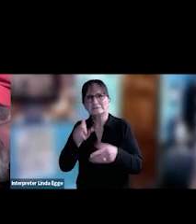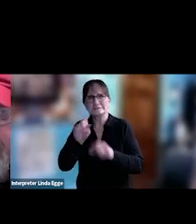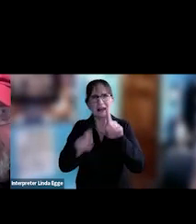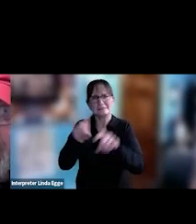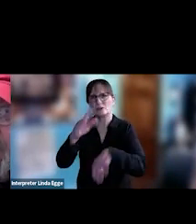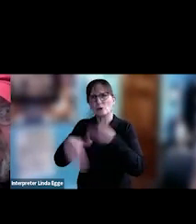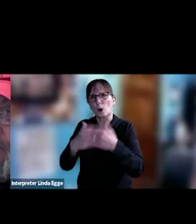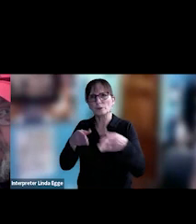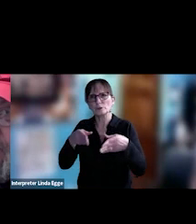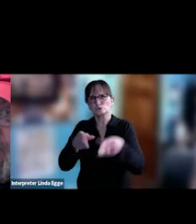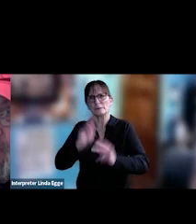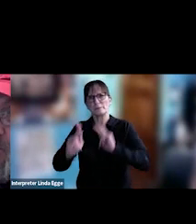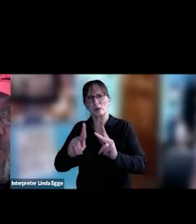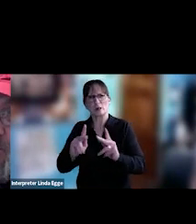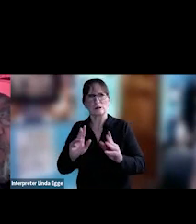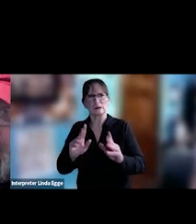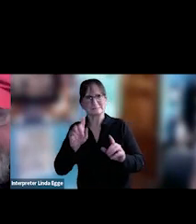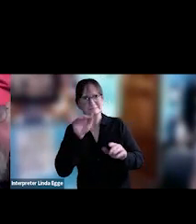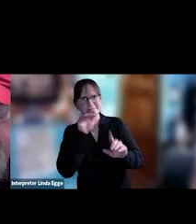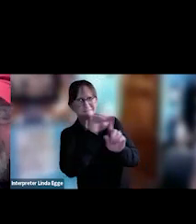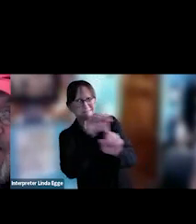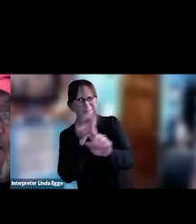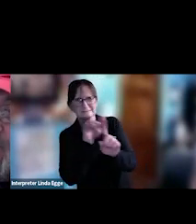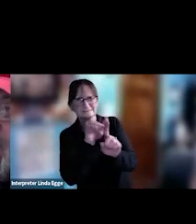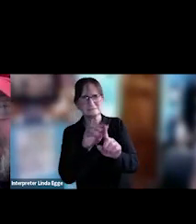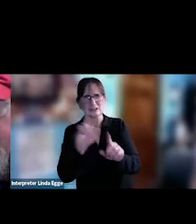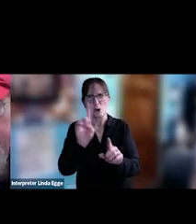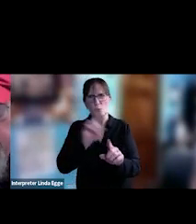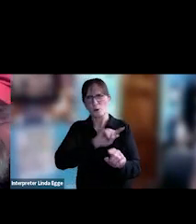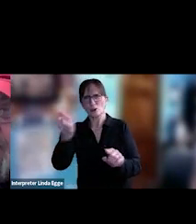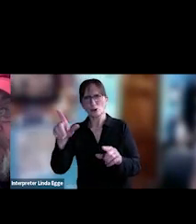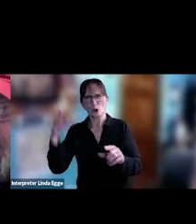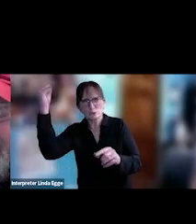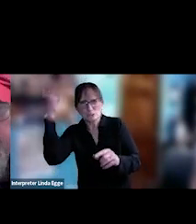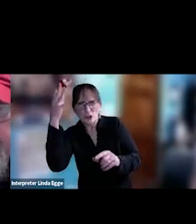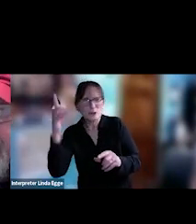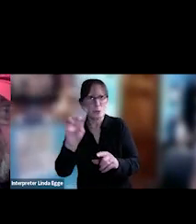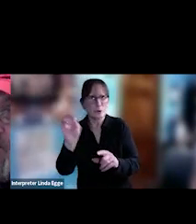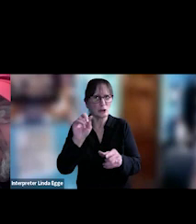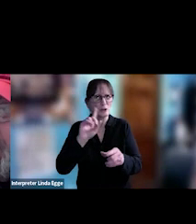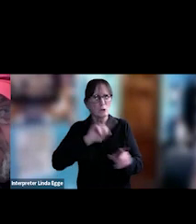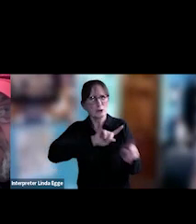you know, "Where do you go to shower? Where do you go to clean up? You know, where do you go to..."